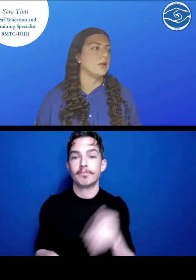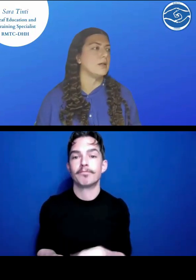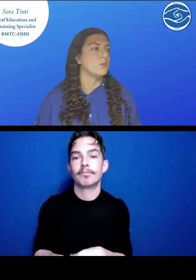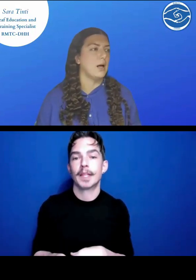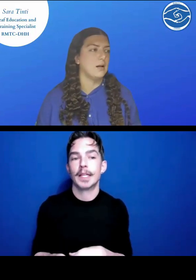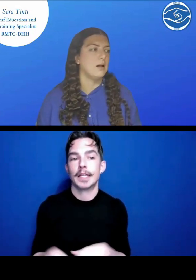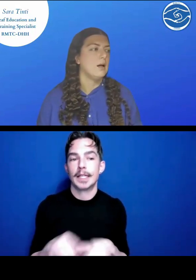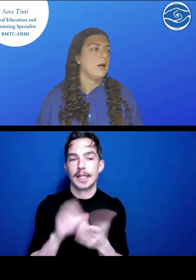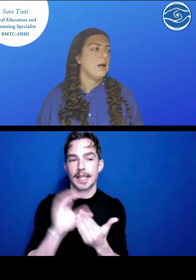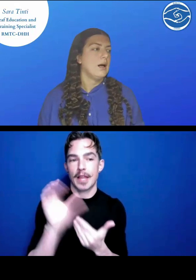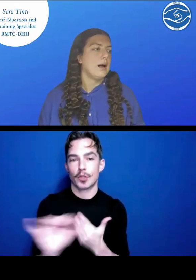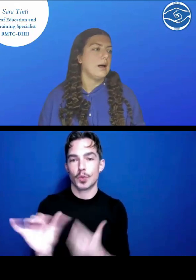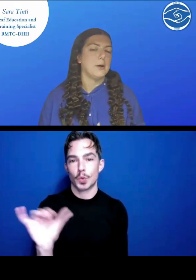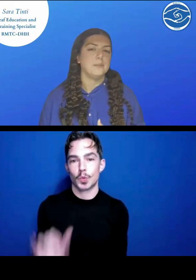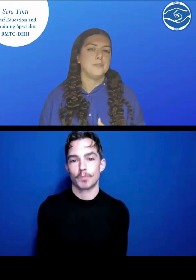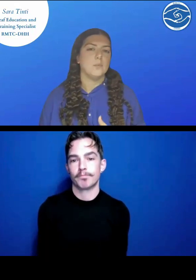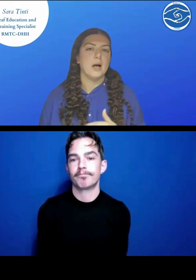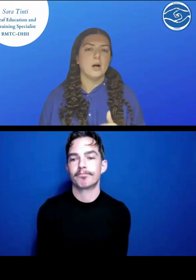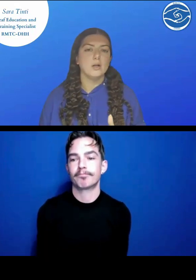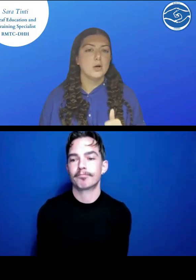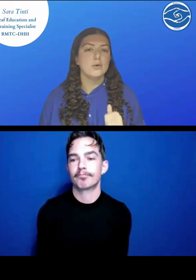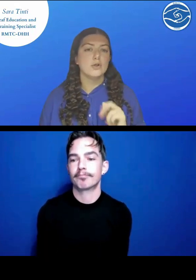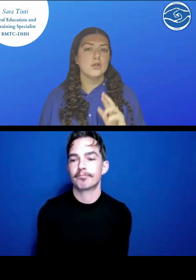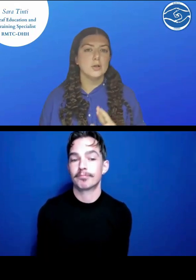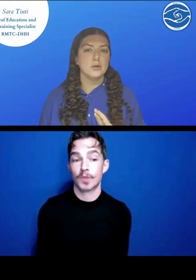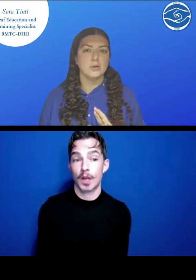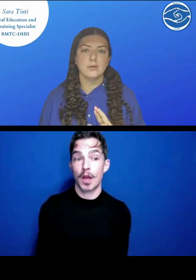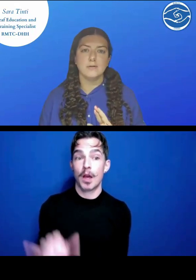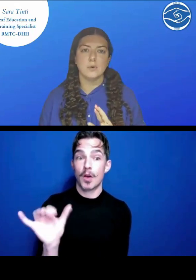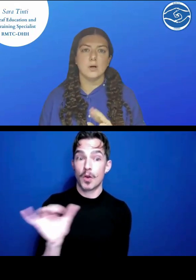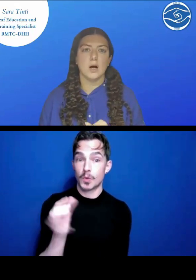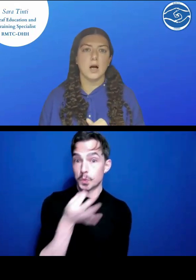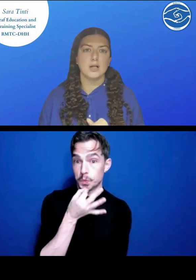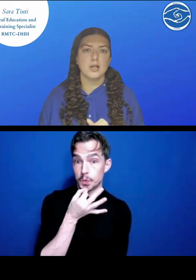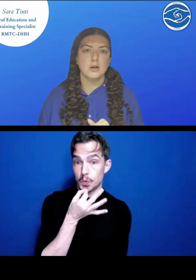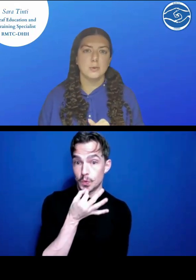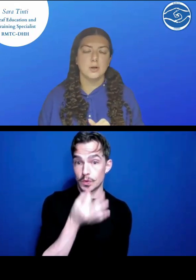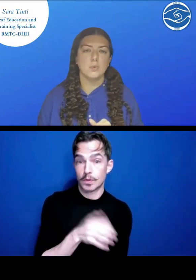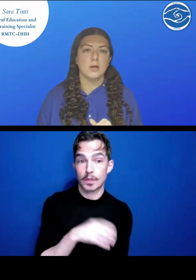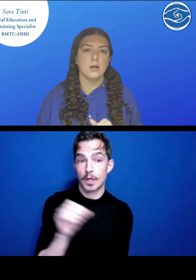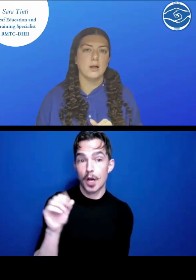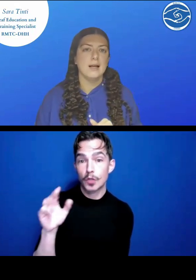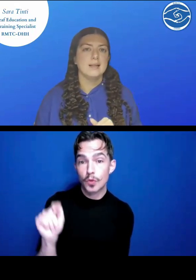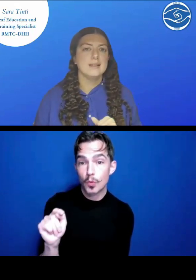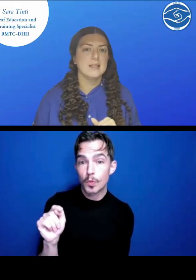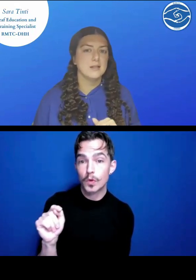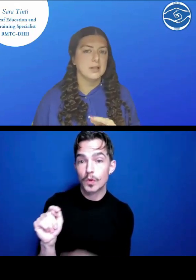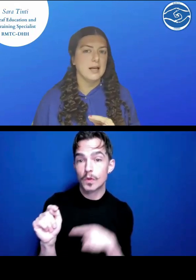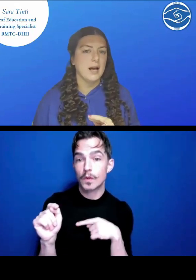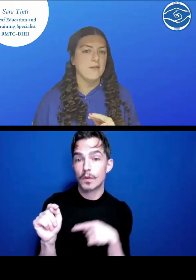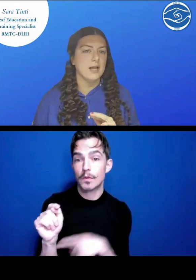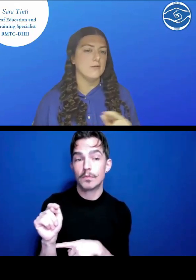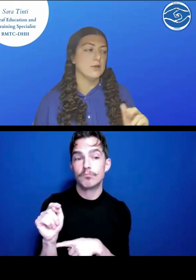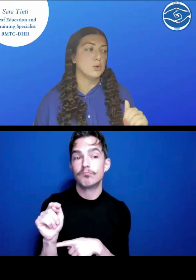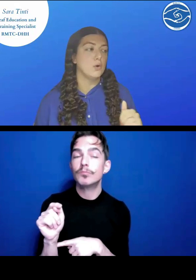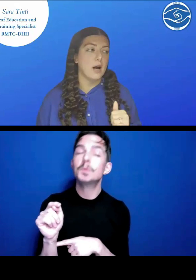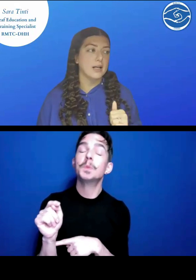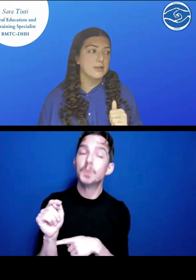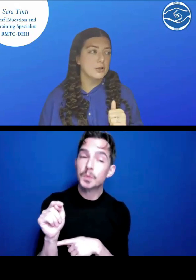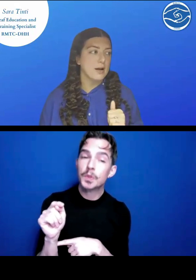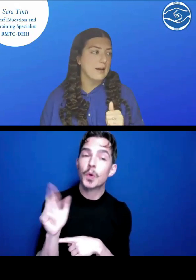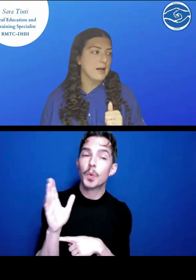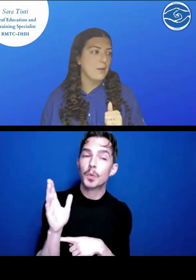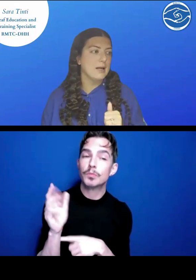calendar as well. We also soon for October will tentatively have a Visual Phonics training